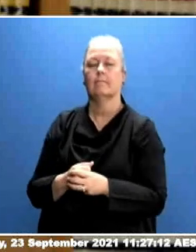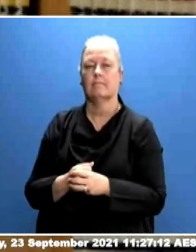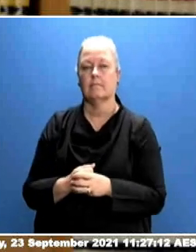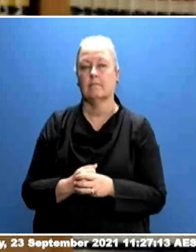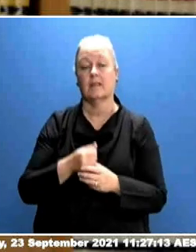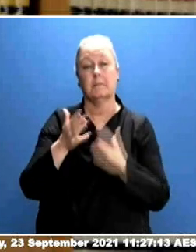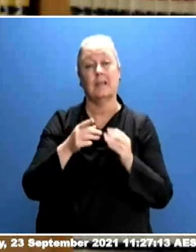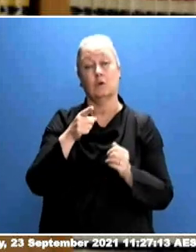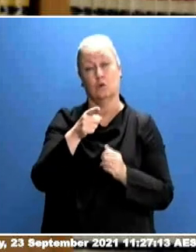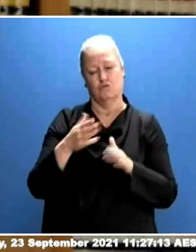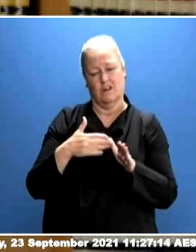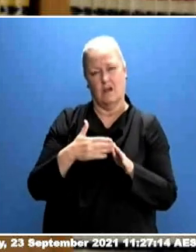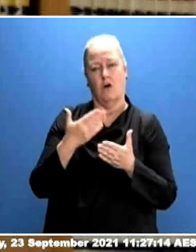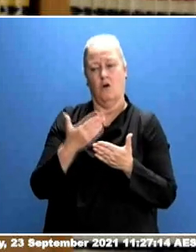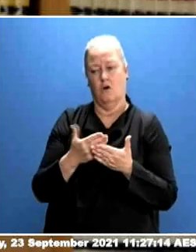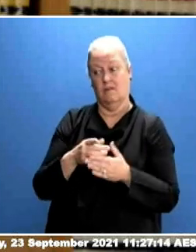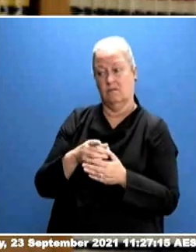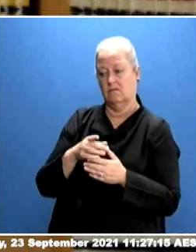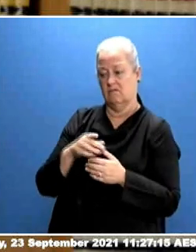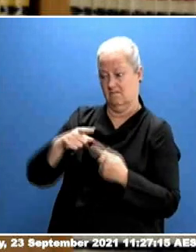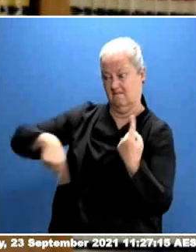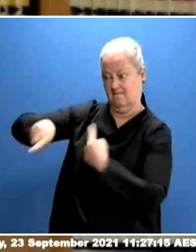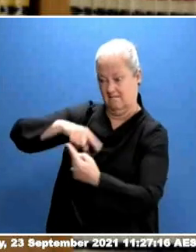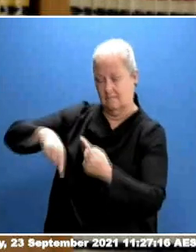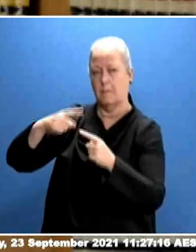with other departments that can be siloed,